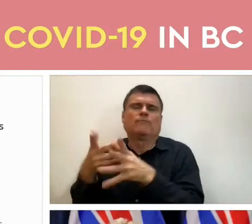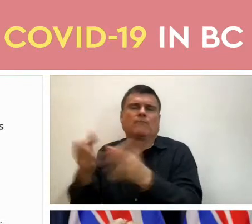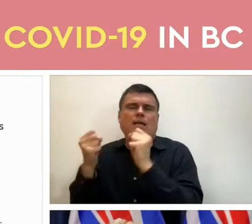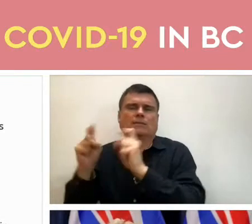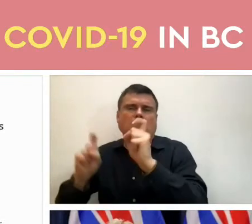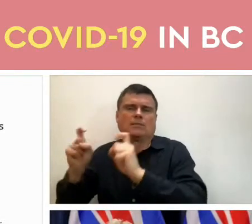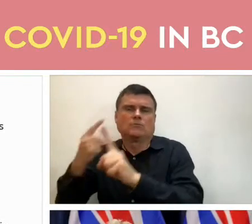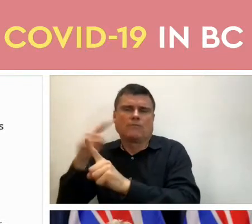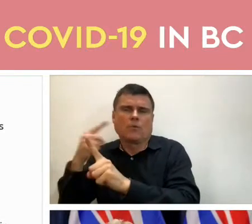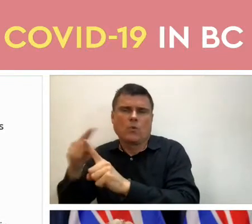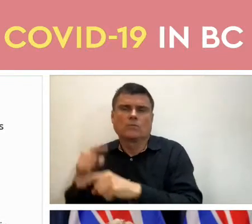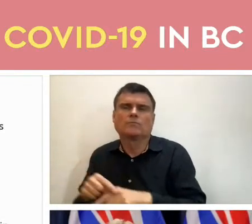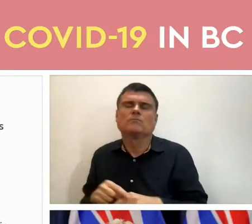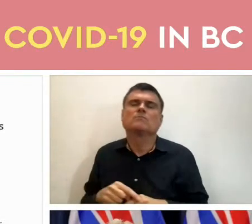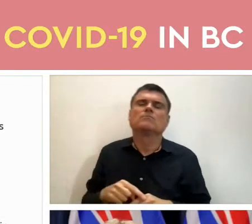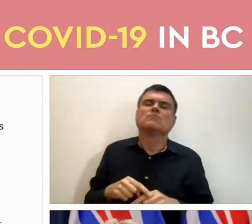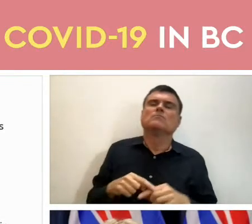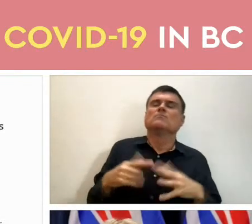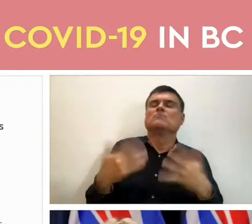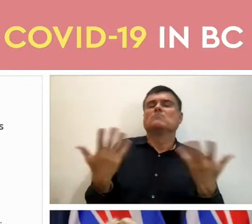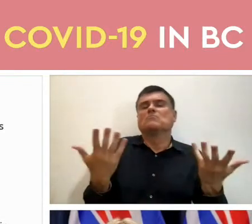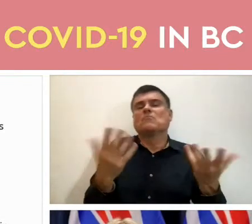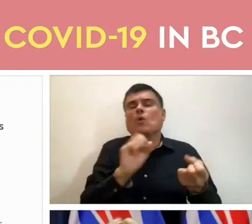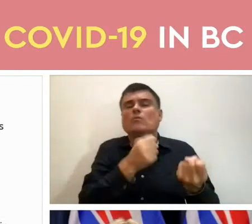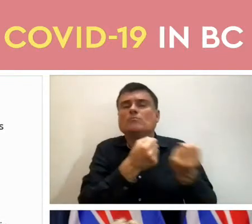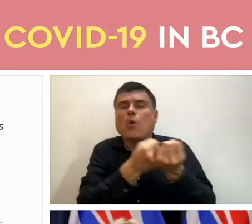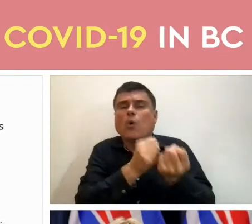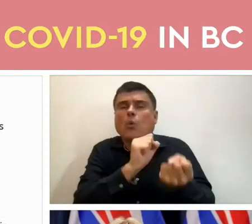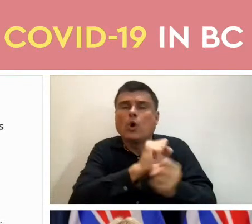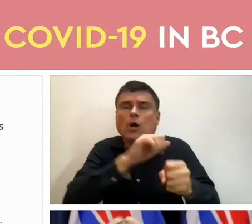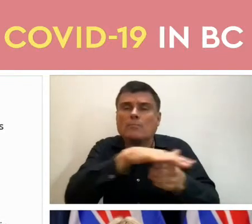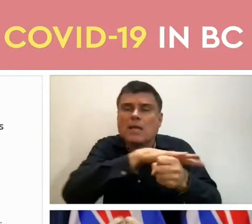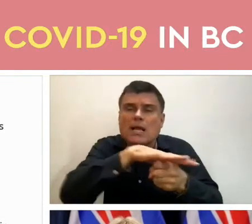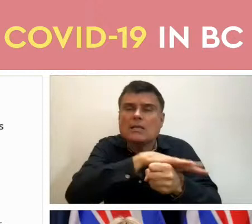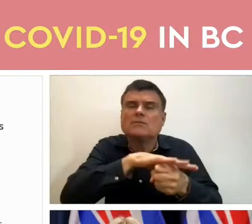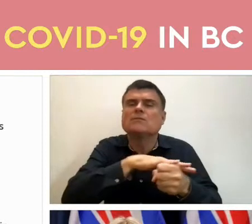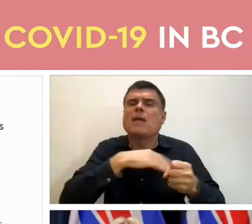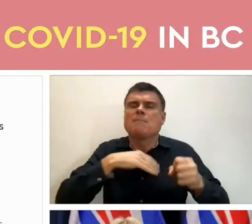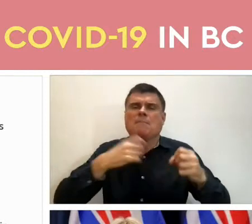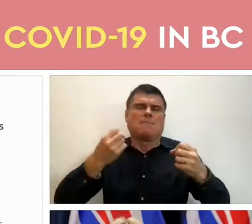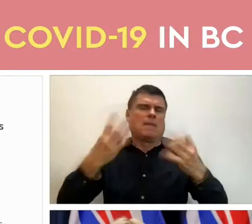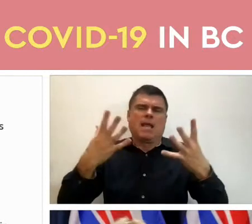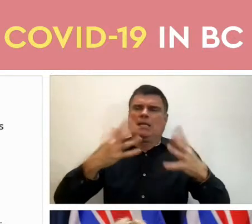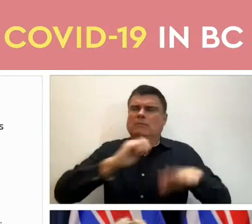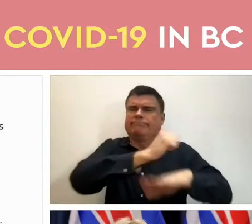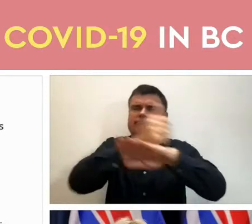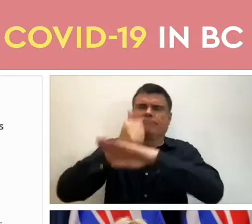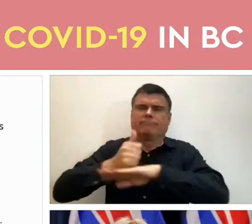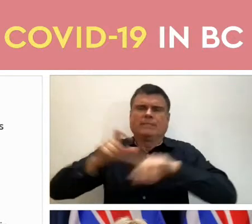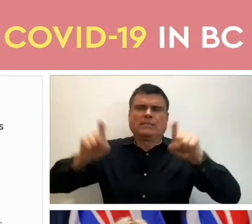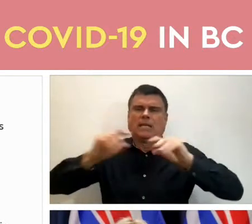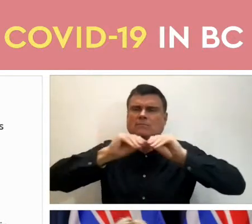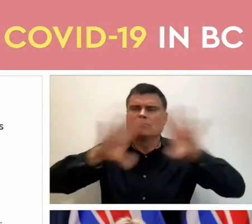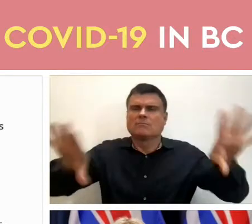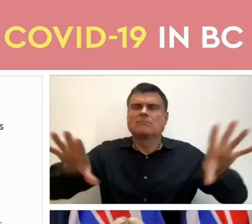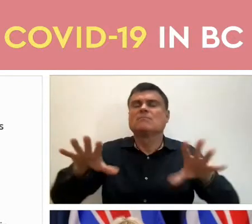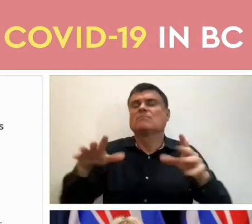we have a lot of testing going on in some of the larger